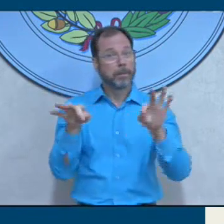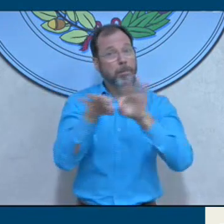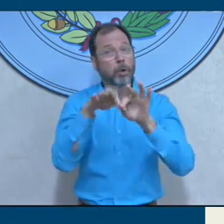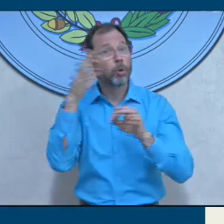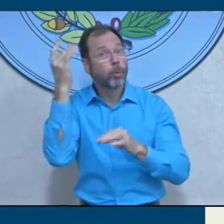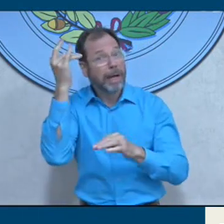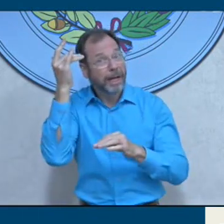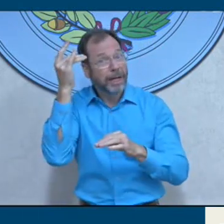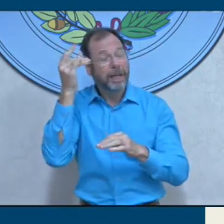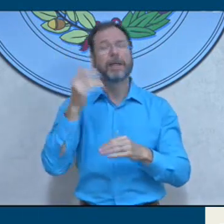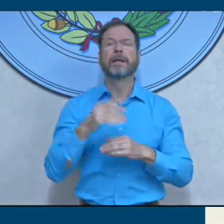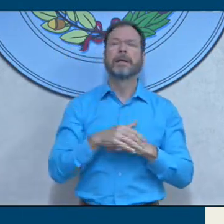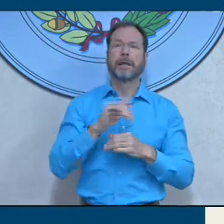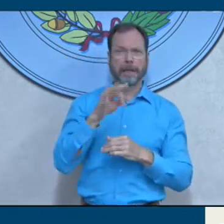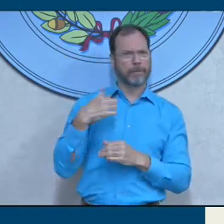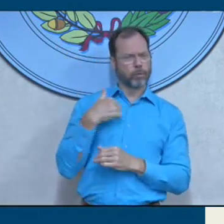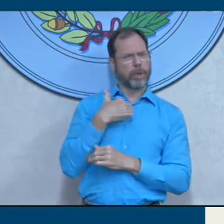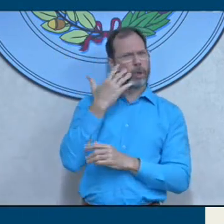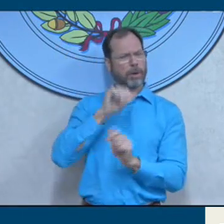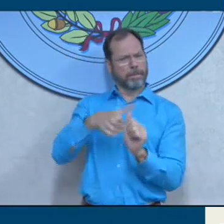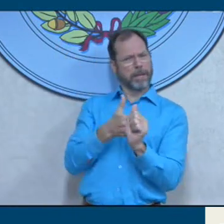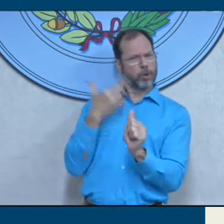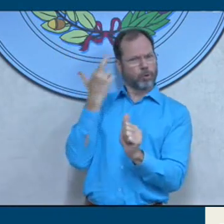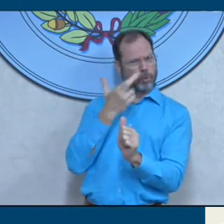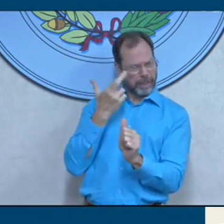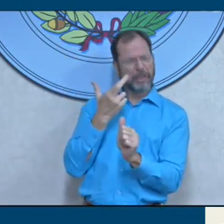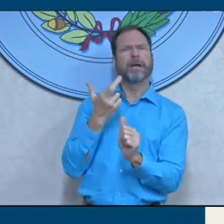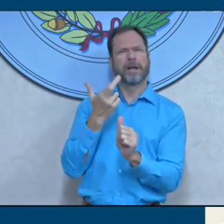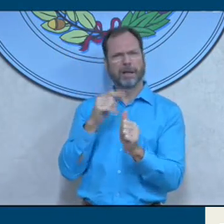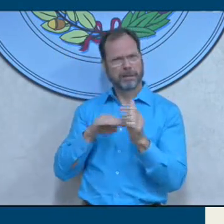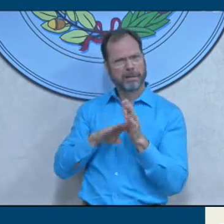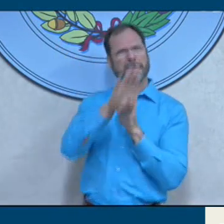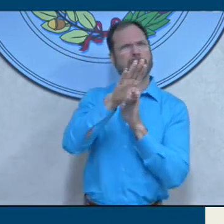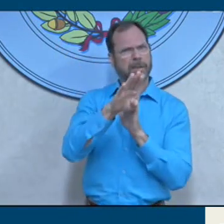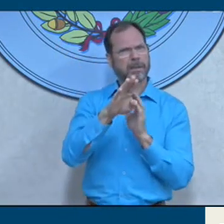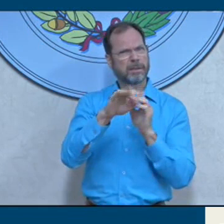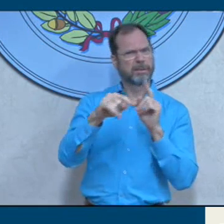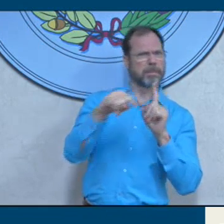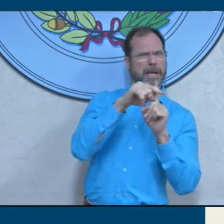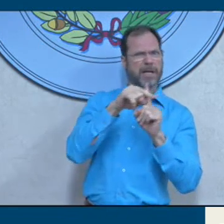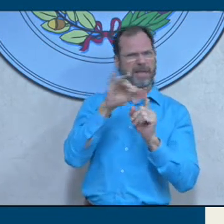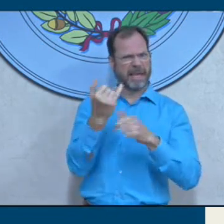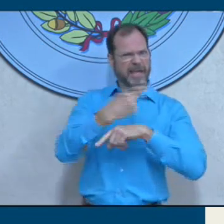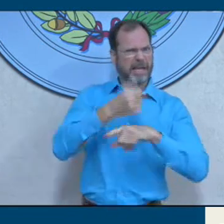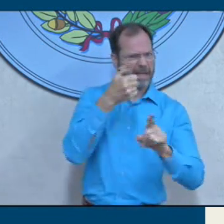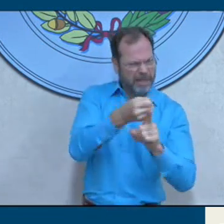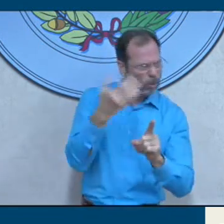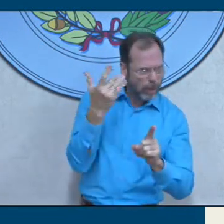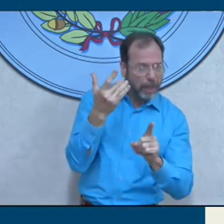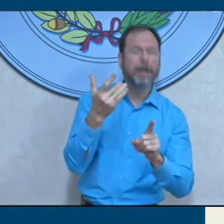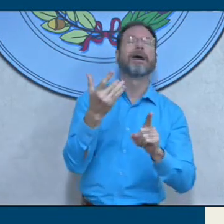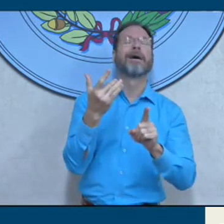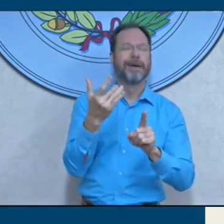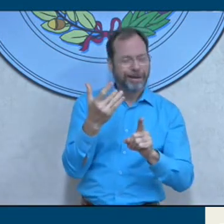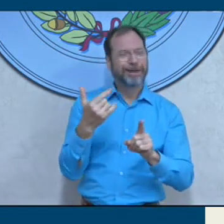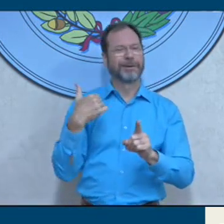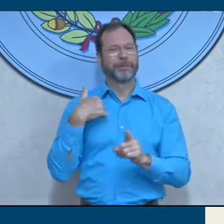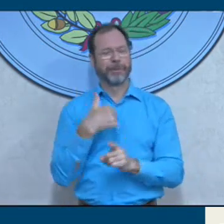SENATE TEXAS TO FIGURE OUT EXACTLY WHAT IS GOING ON. THE REASON WHY THIS IS IMPORTANT IS BECAUSE KNOWING WHAT IS GOING ON THAT LEADS TO AN